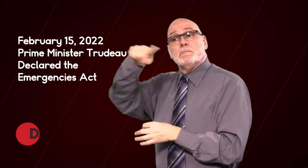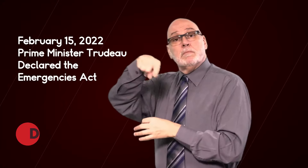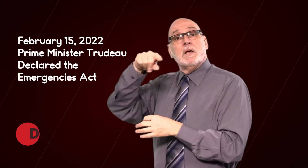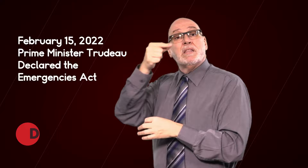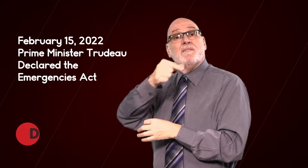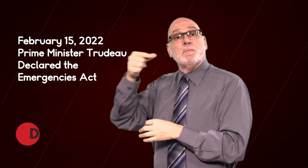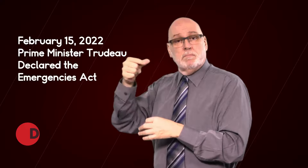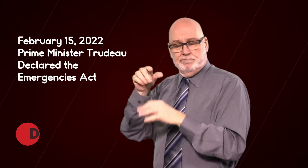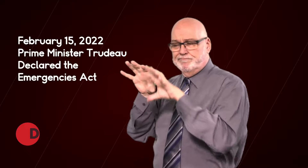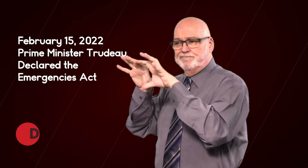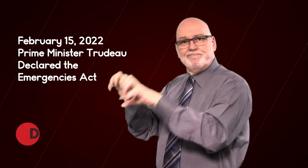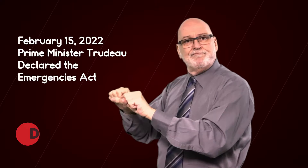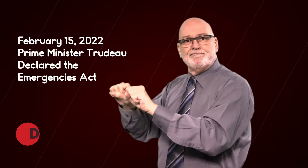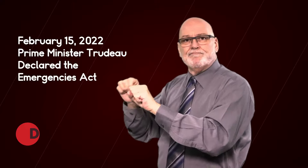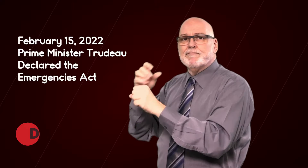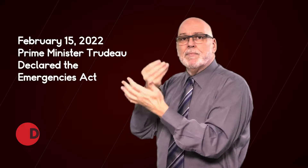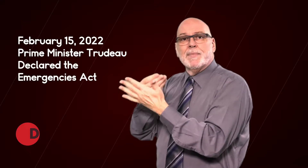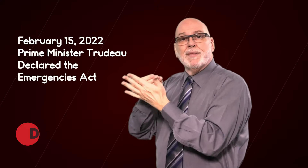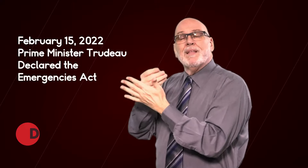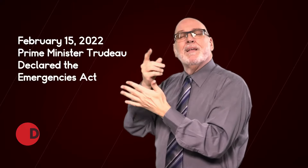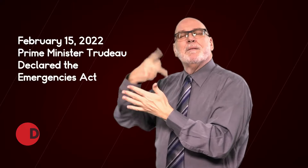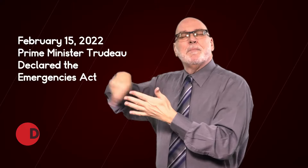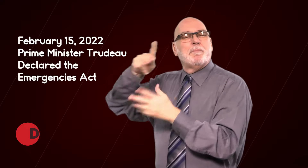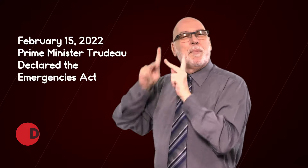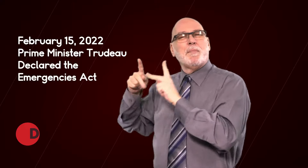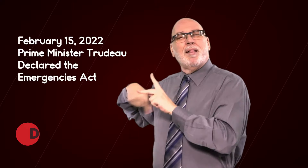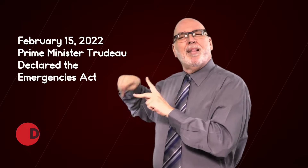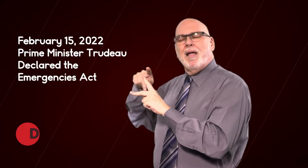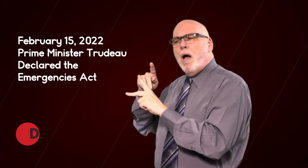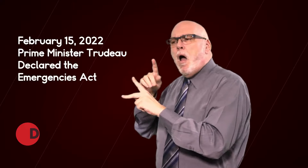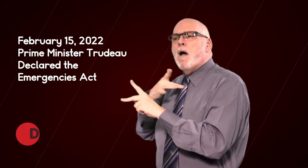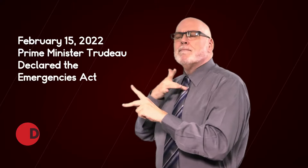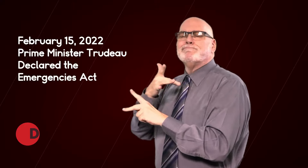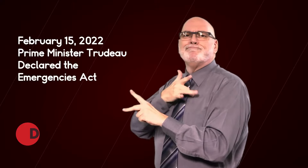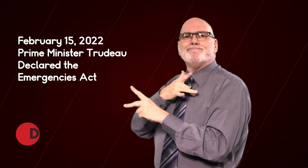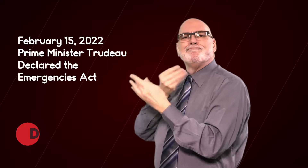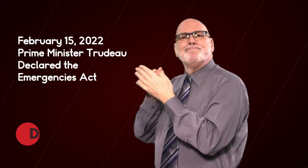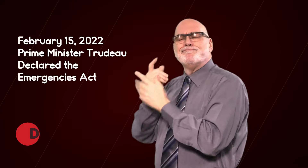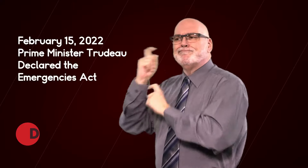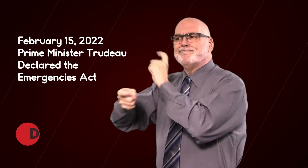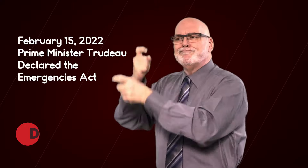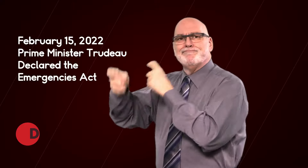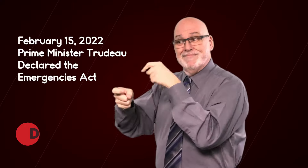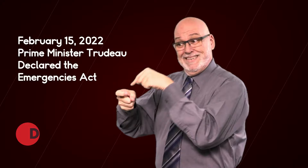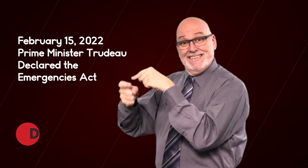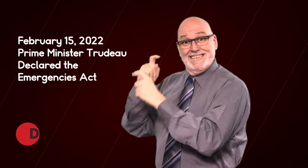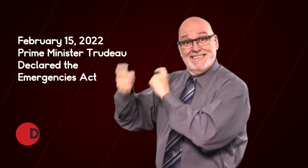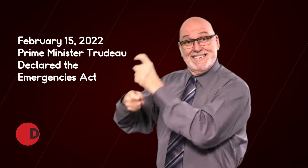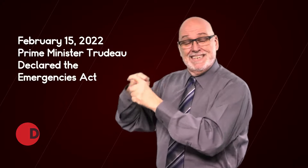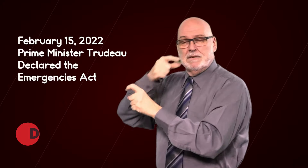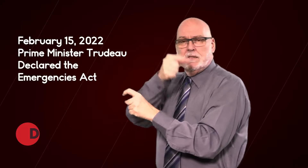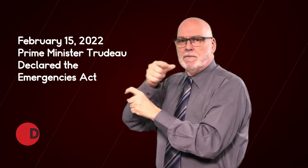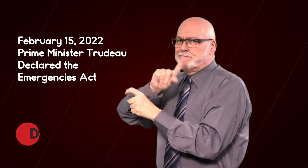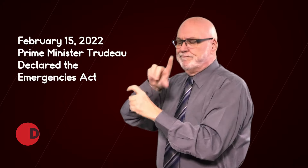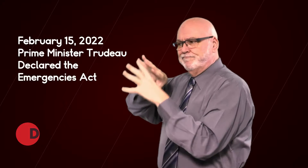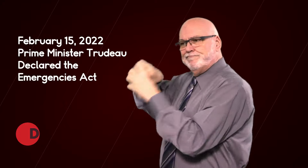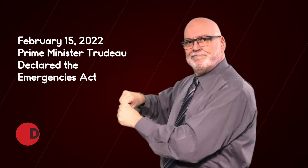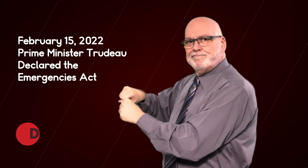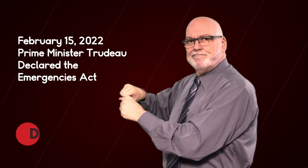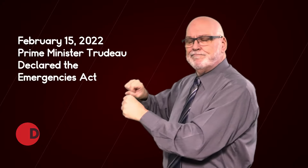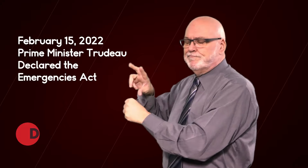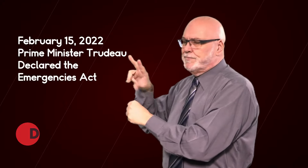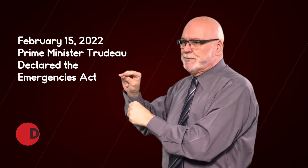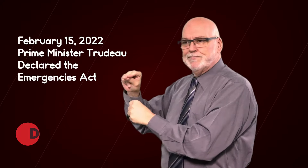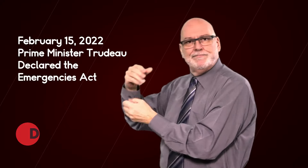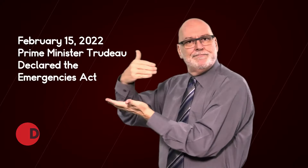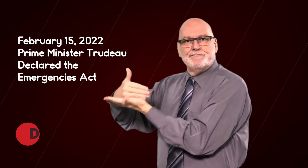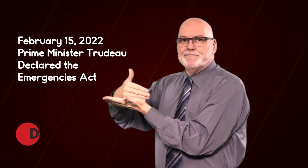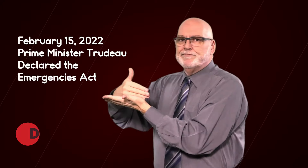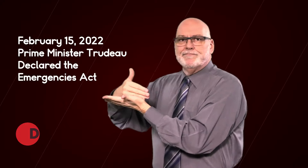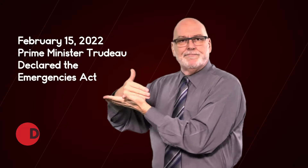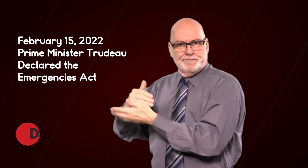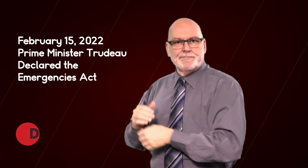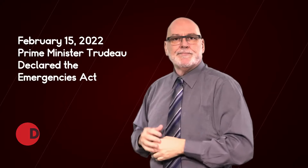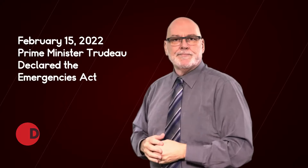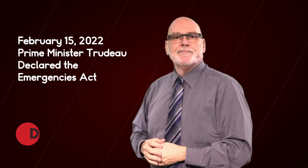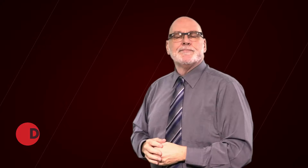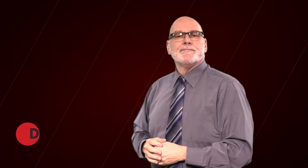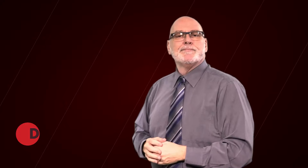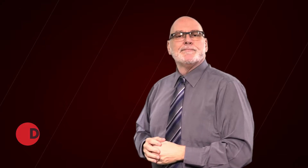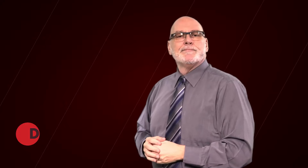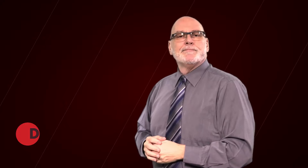the government can freeze financial accounts being used to fund the protests.